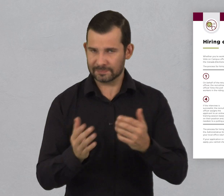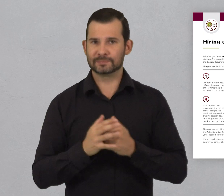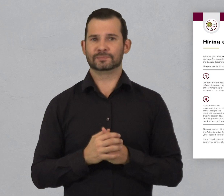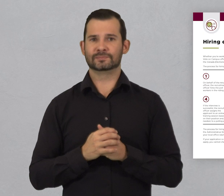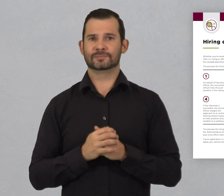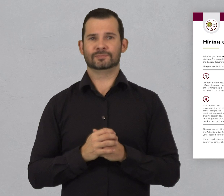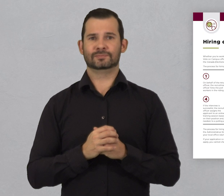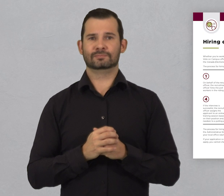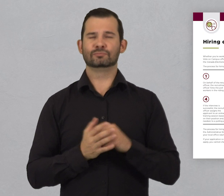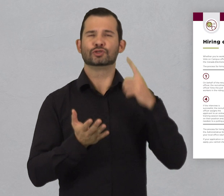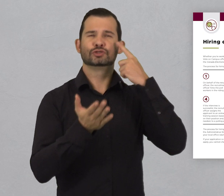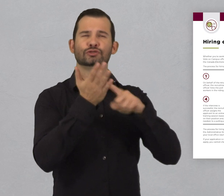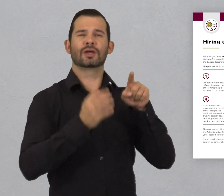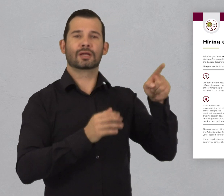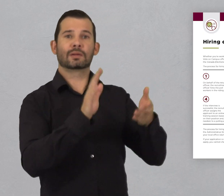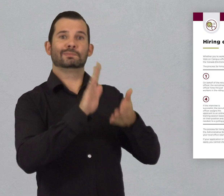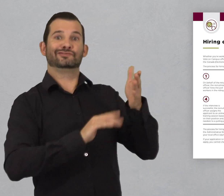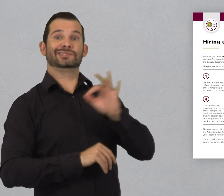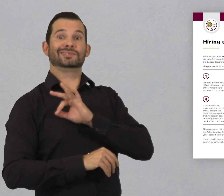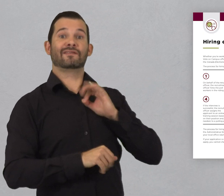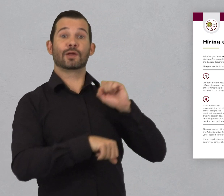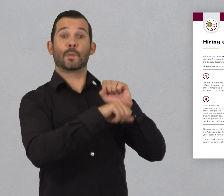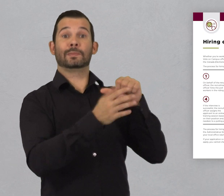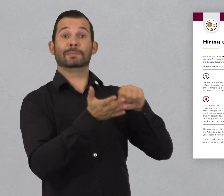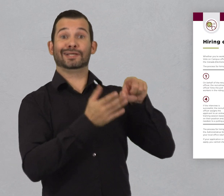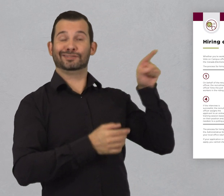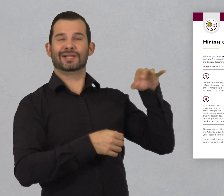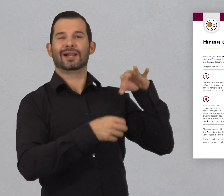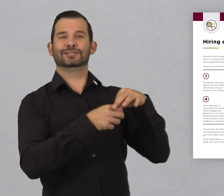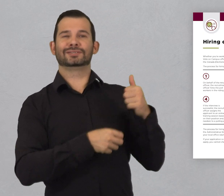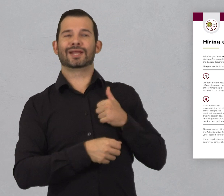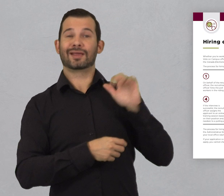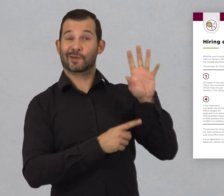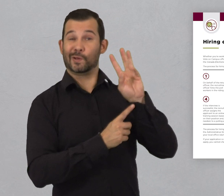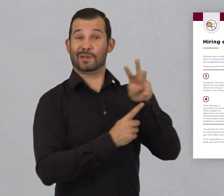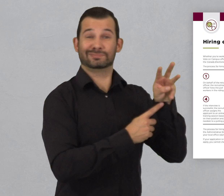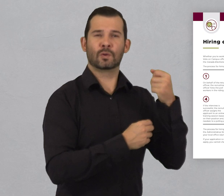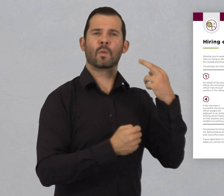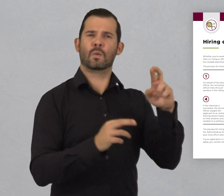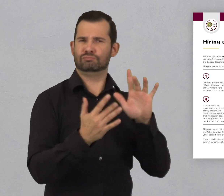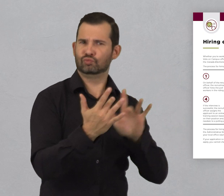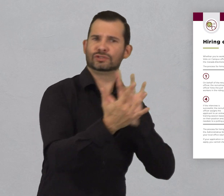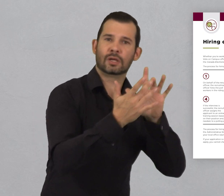Check the Administrative Staff Employment page on Elections Canada’s website or reach out to your